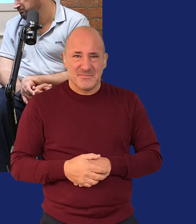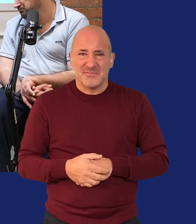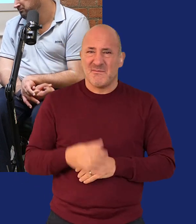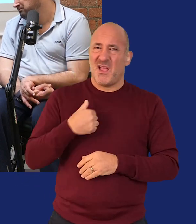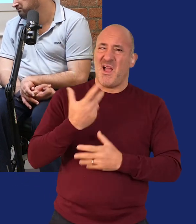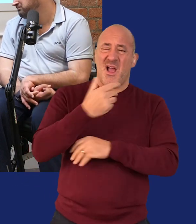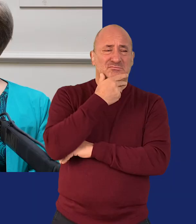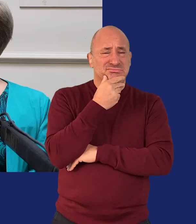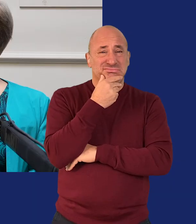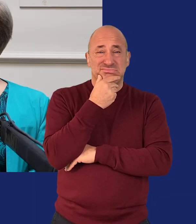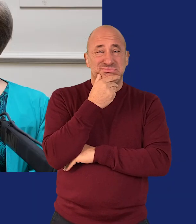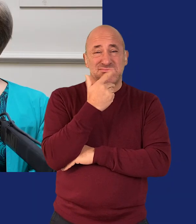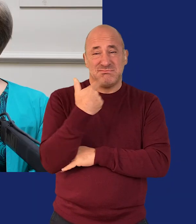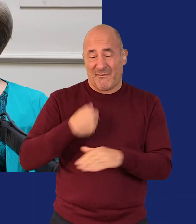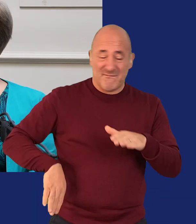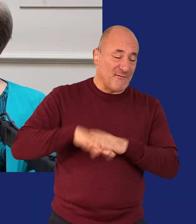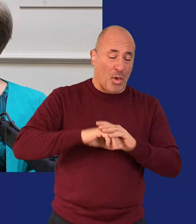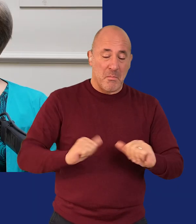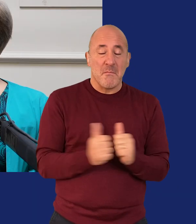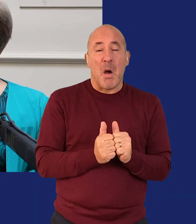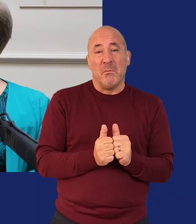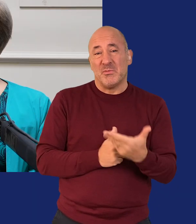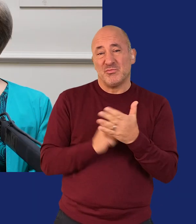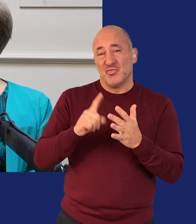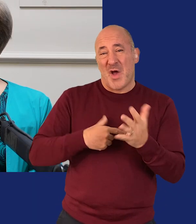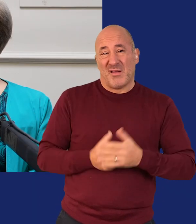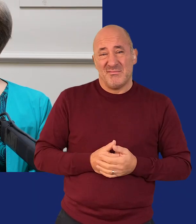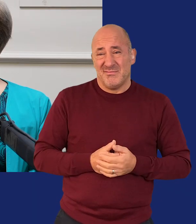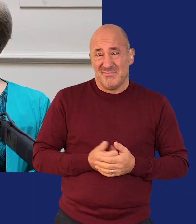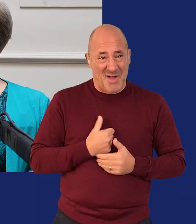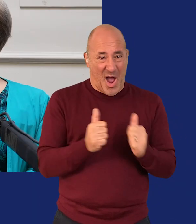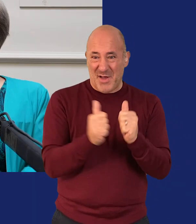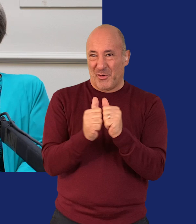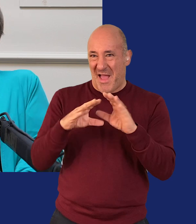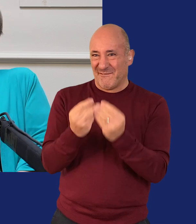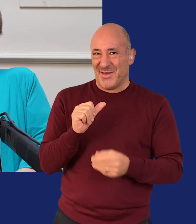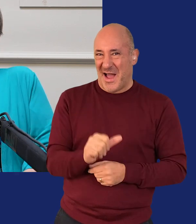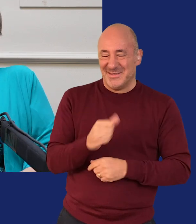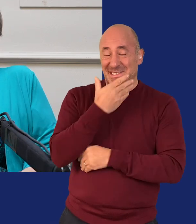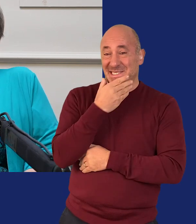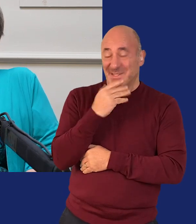No, I, yeah, I 100 percent agree with Jane. Um, I just agree with you a lot, don't I? Which is good, I guess.